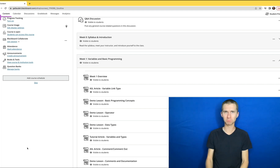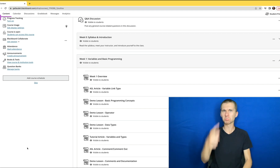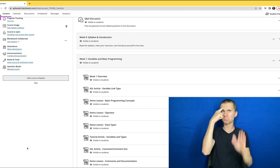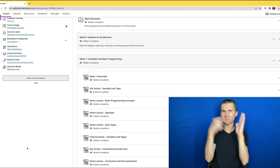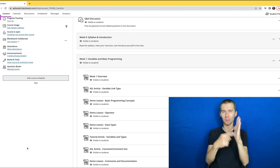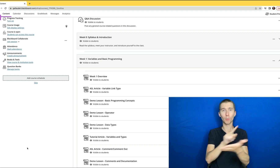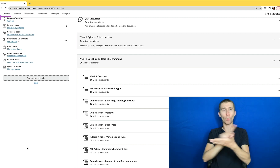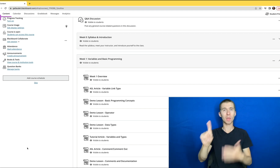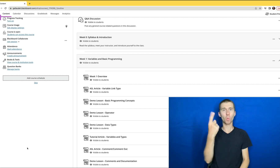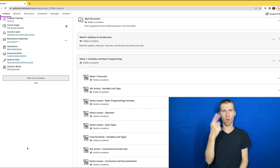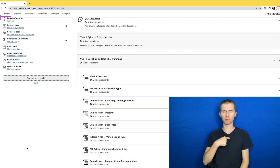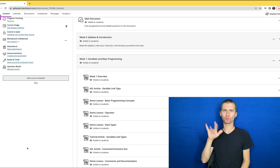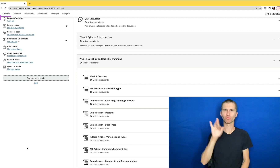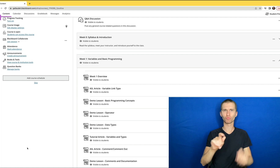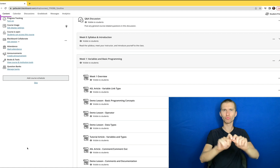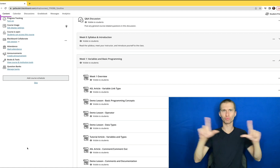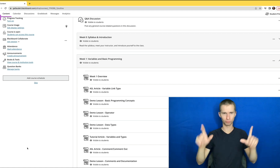For example, I will pull up a content from Week 1.